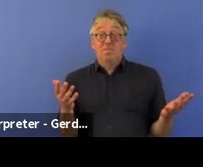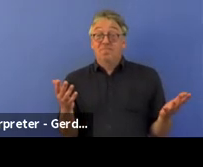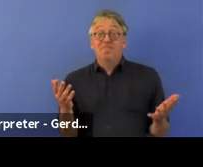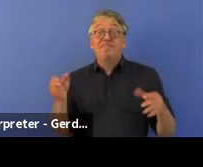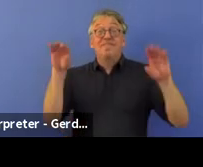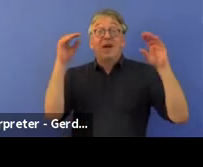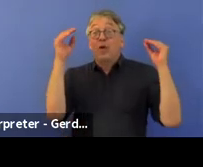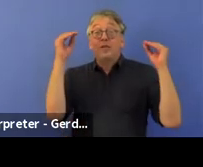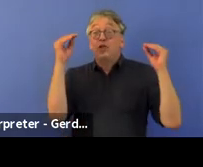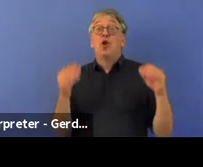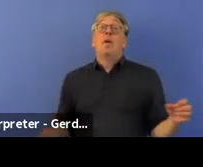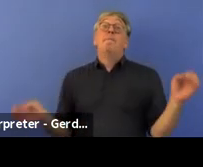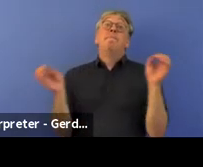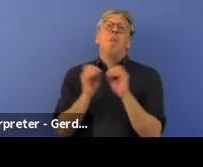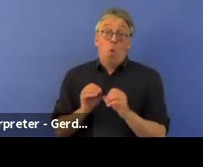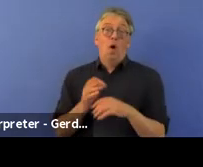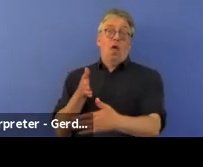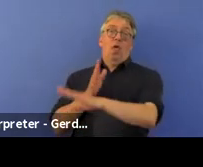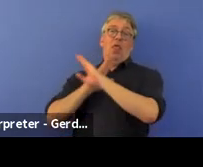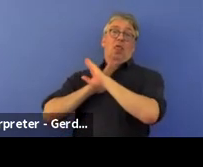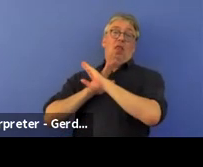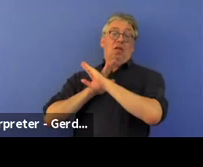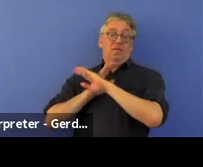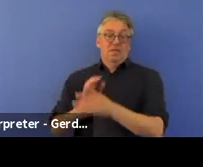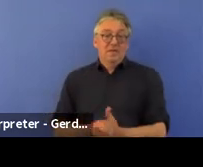is now online. It is a known fact that the vast